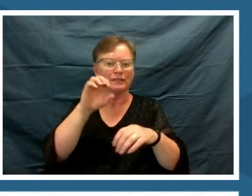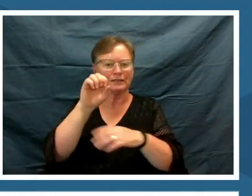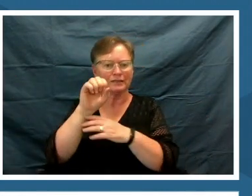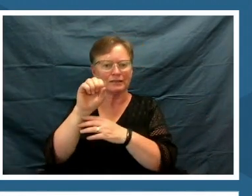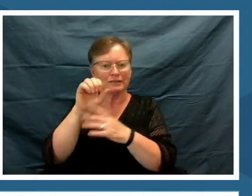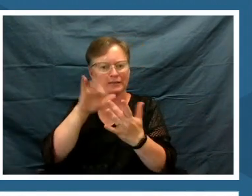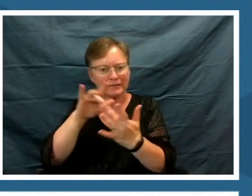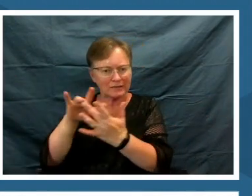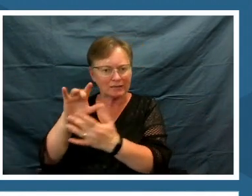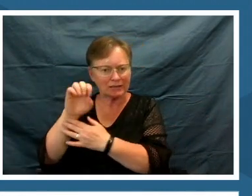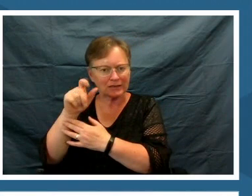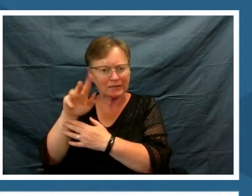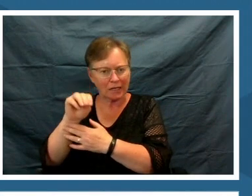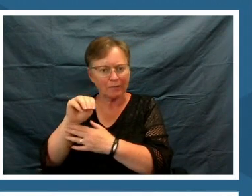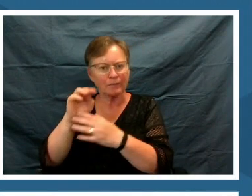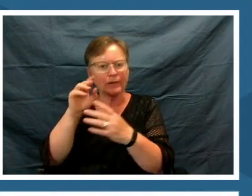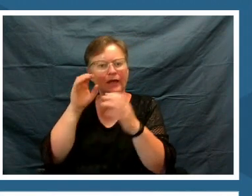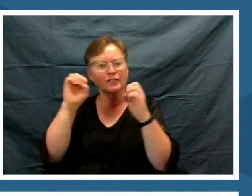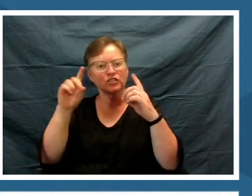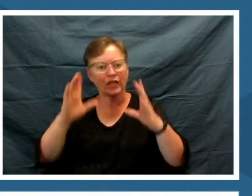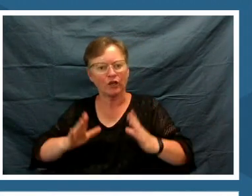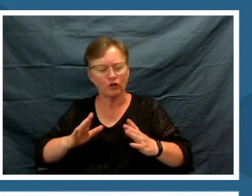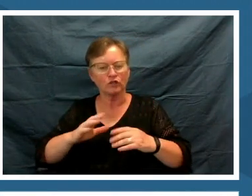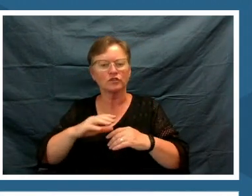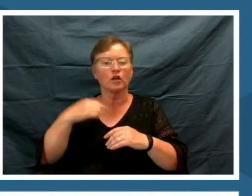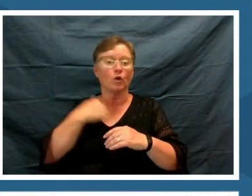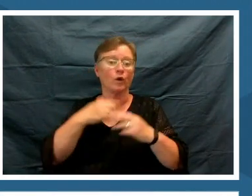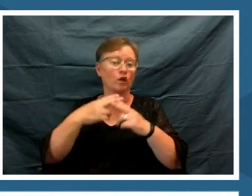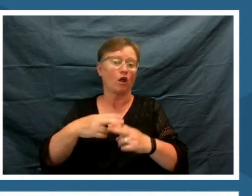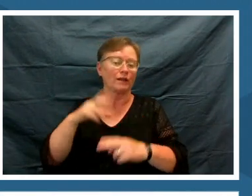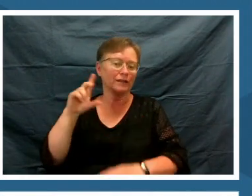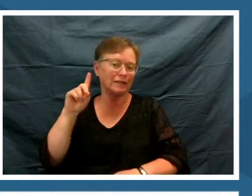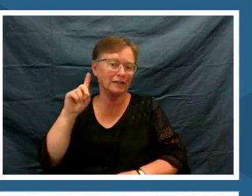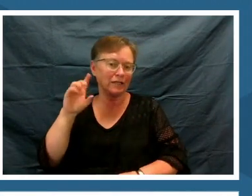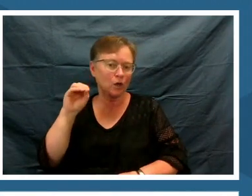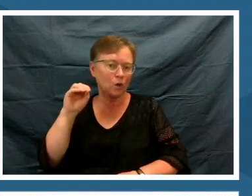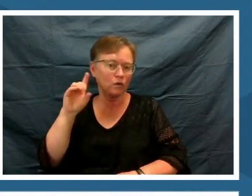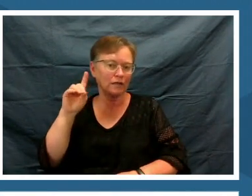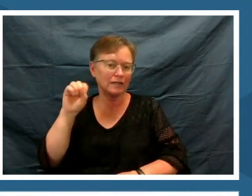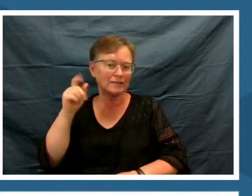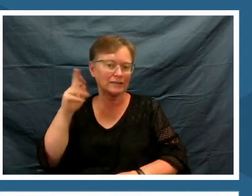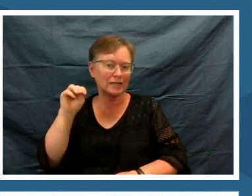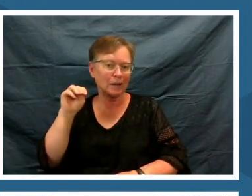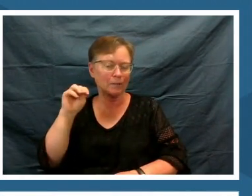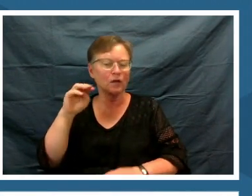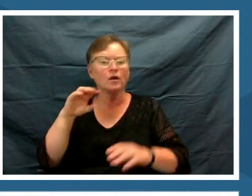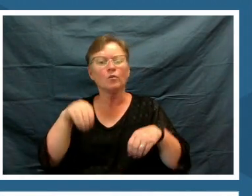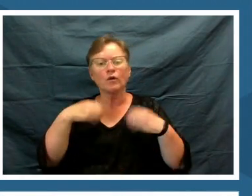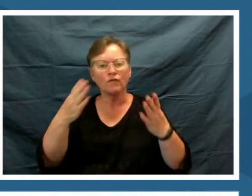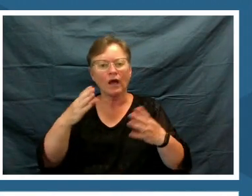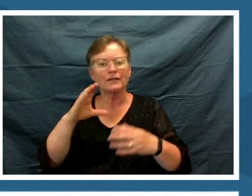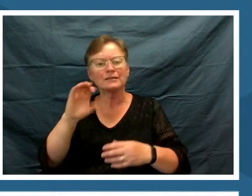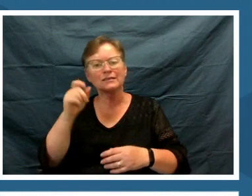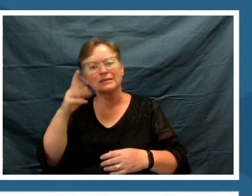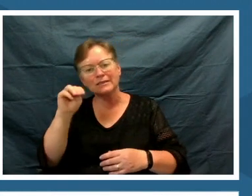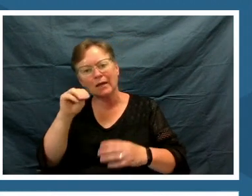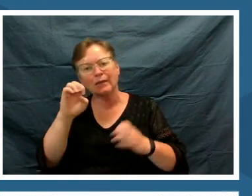stem we call it vod stem for short provide stem education outreach and